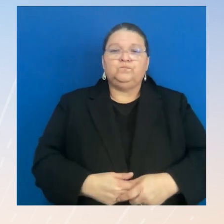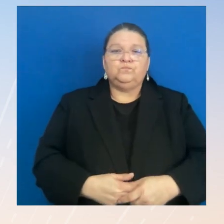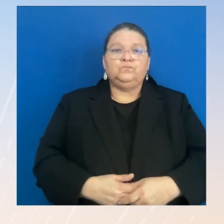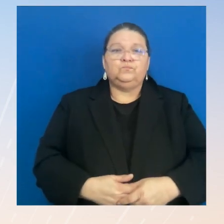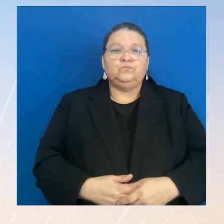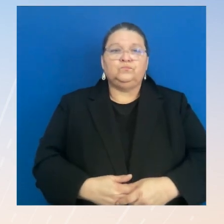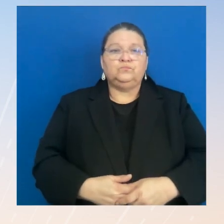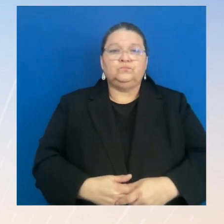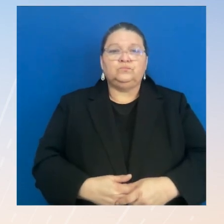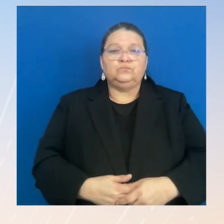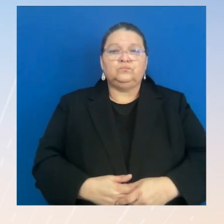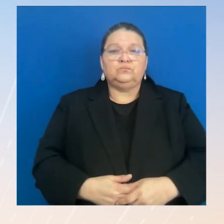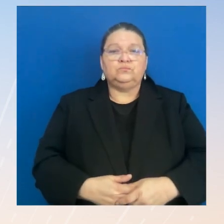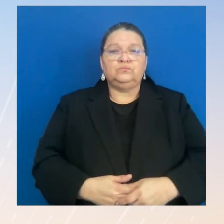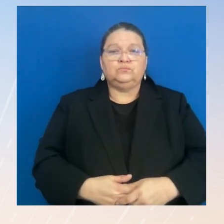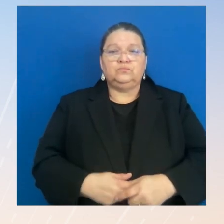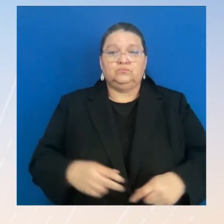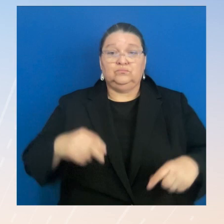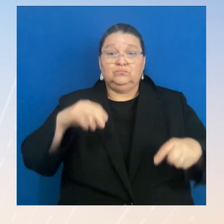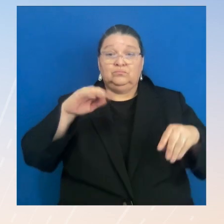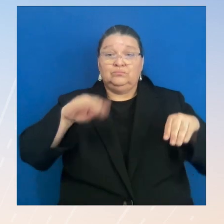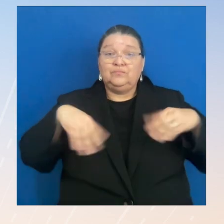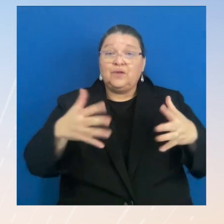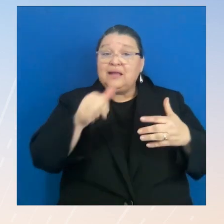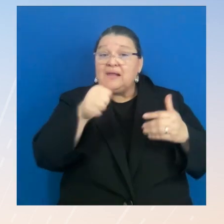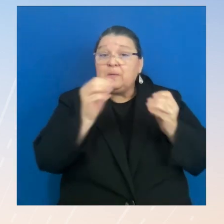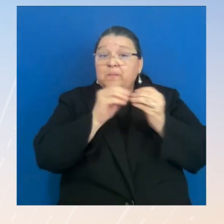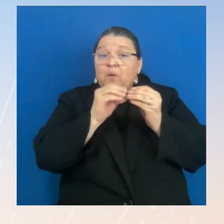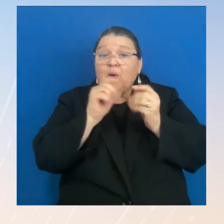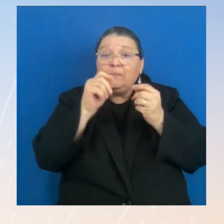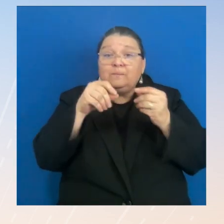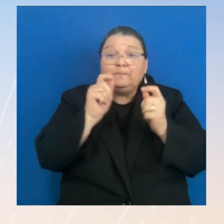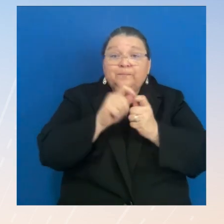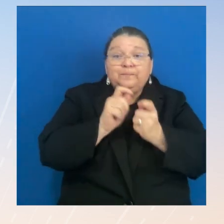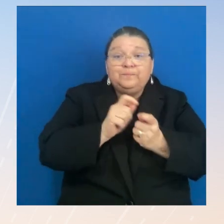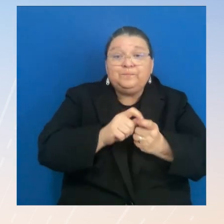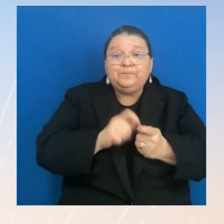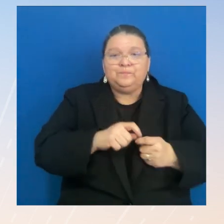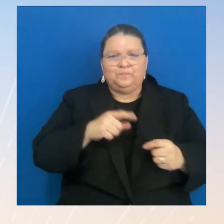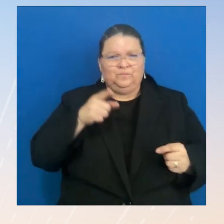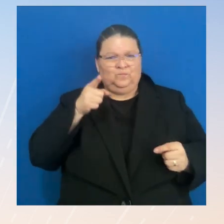about what that threat means of severe consequences? The President obviously made the same threat last week.